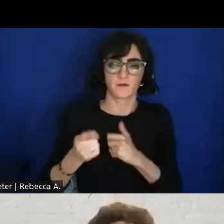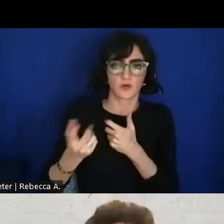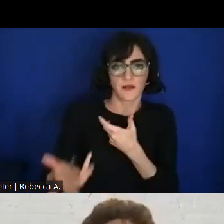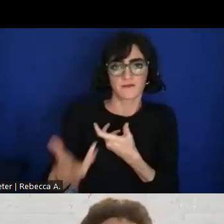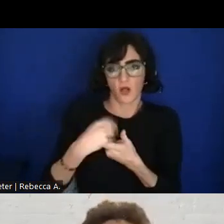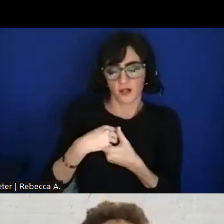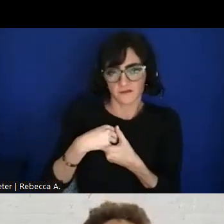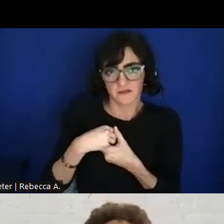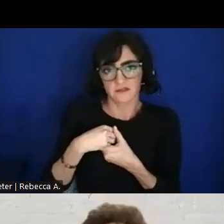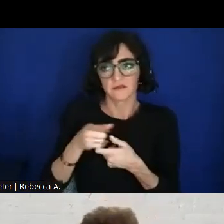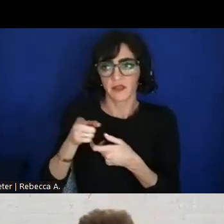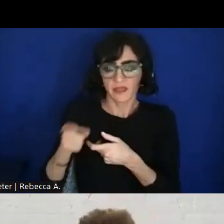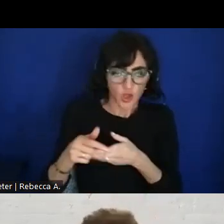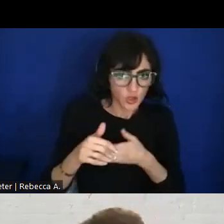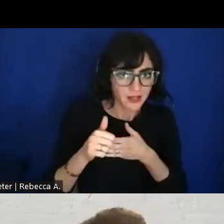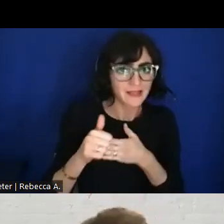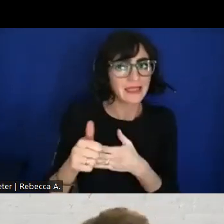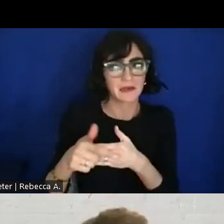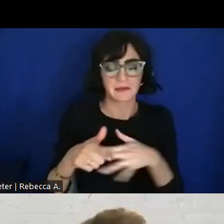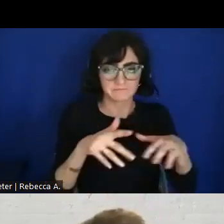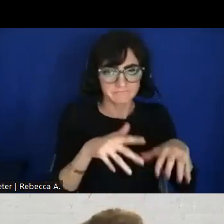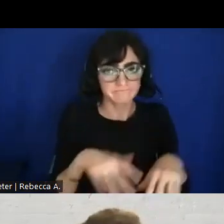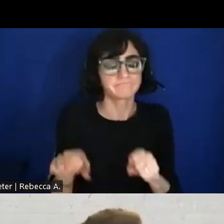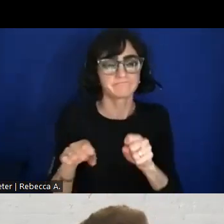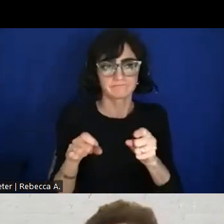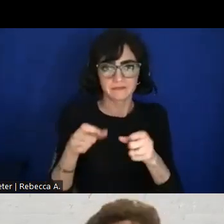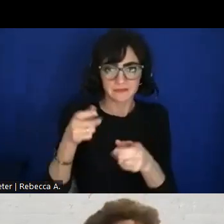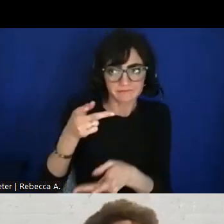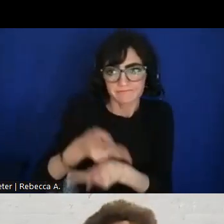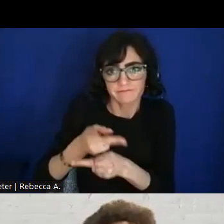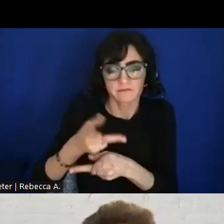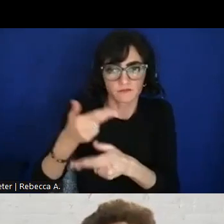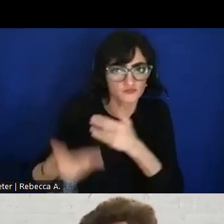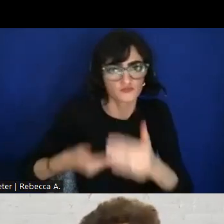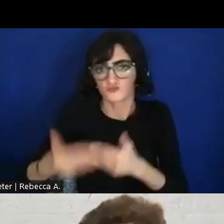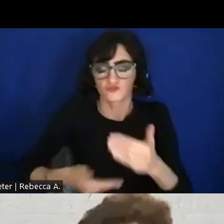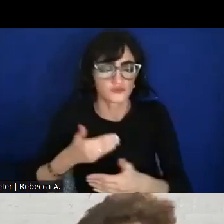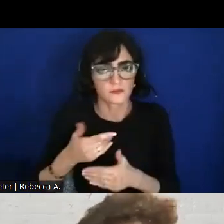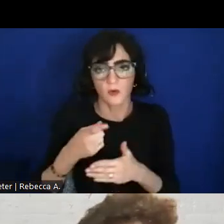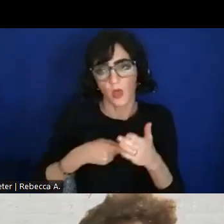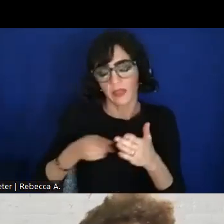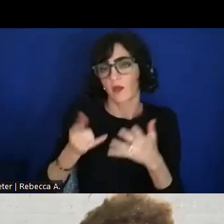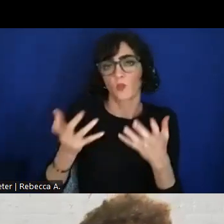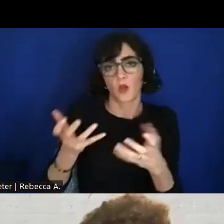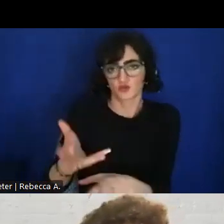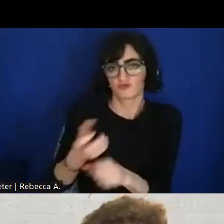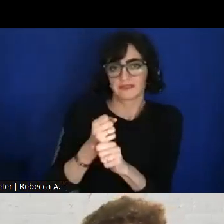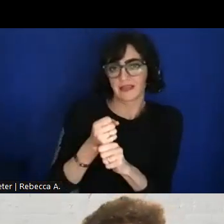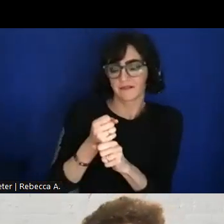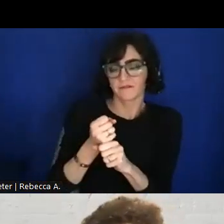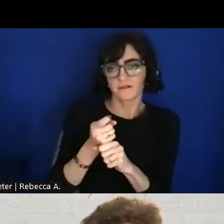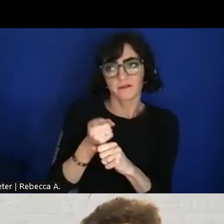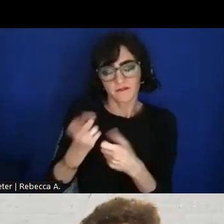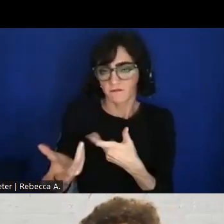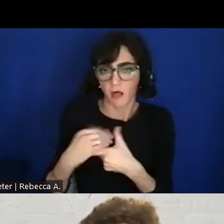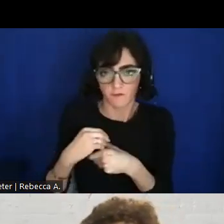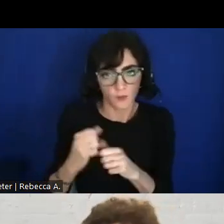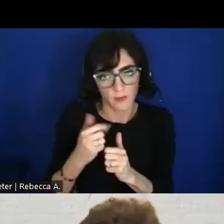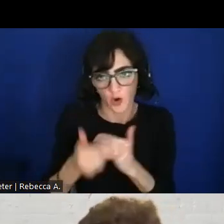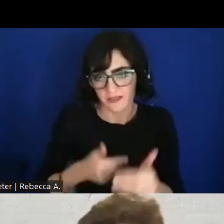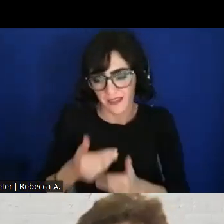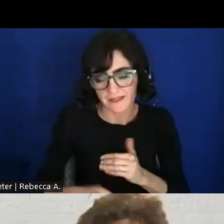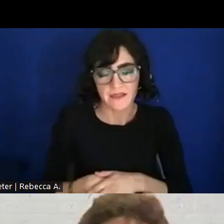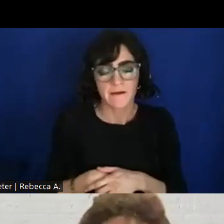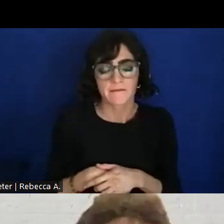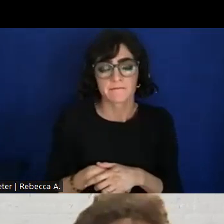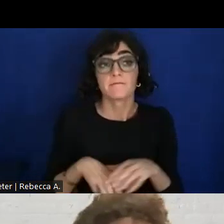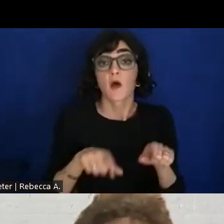driving on their care the the services that they're receiving um resource access and safety